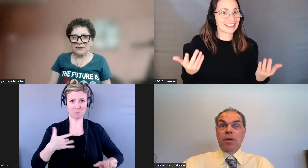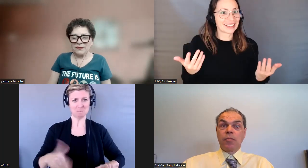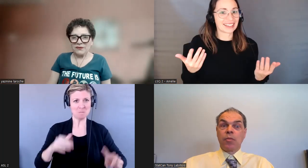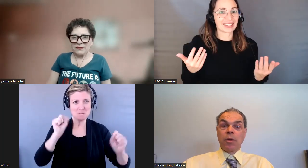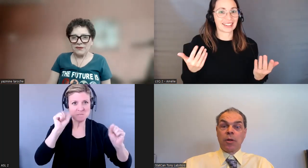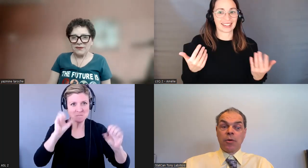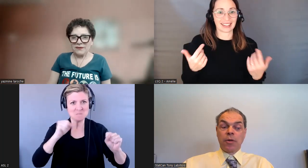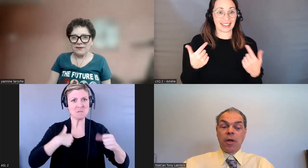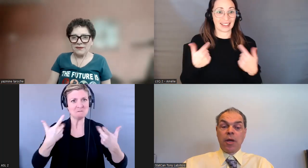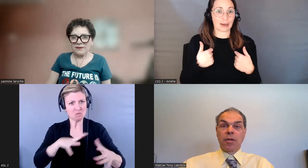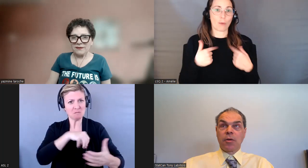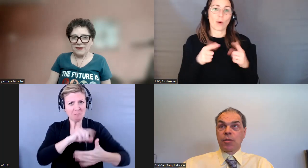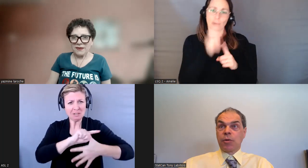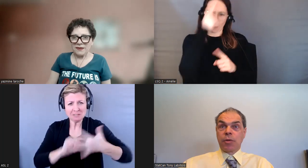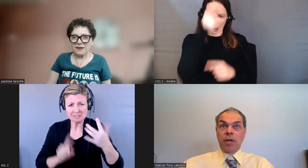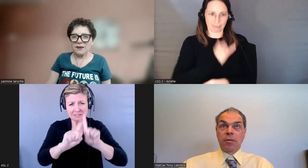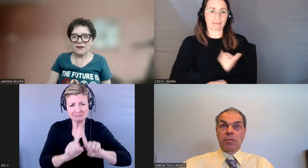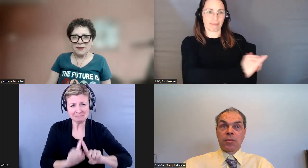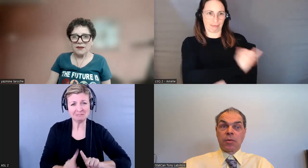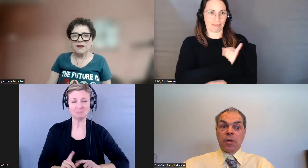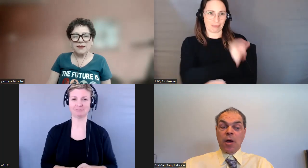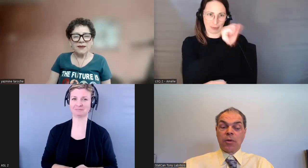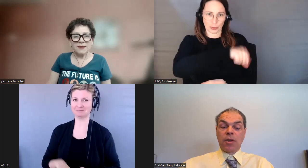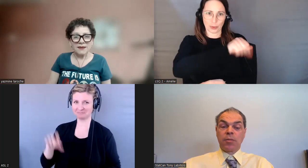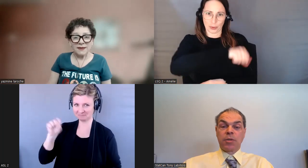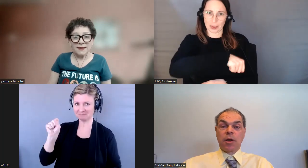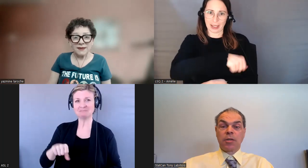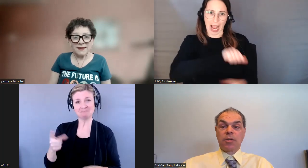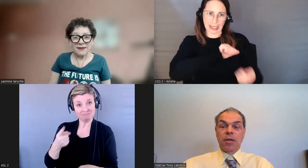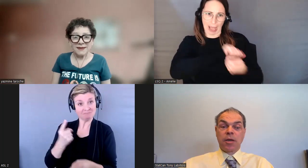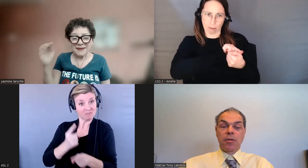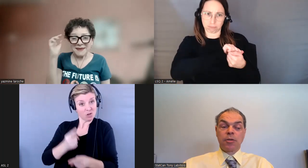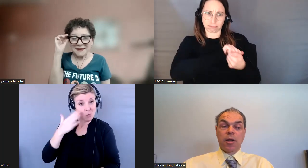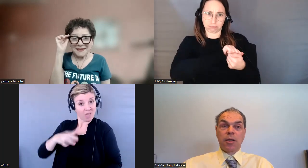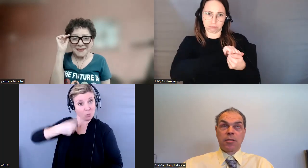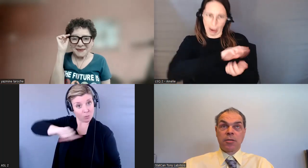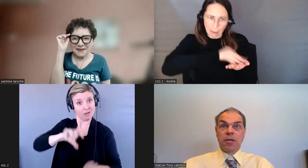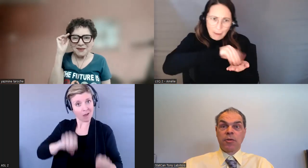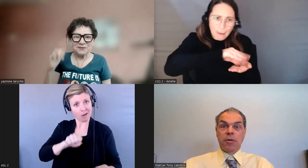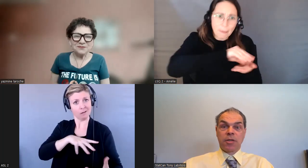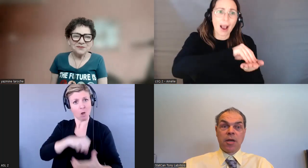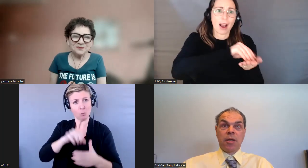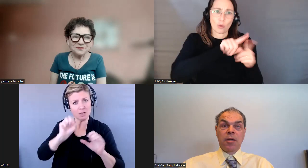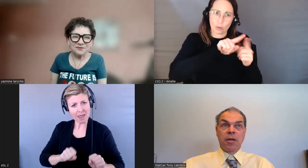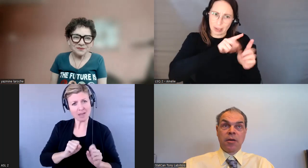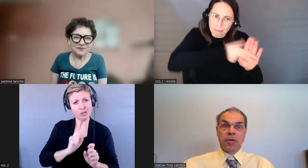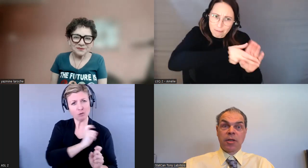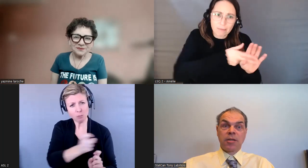can learn and contribute and how it keeps us engaged as individuals and eventually as